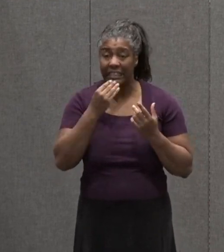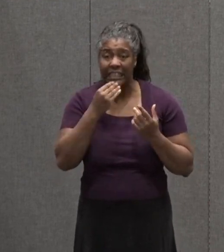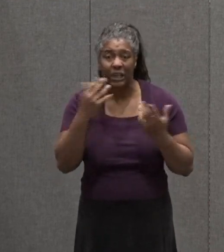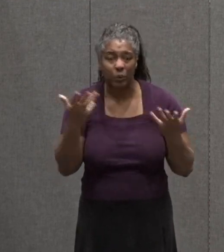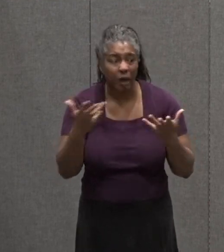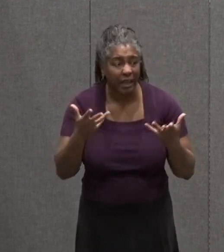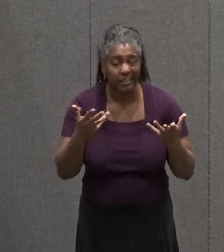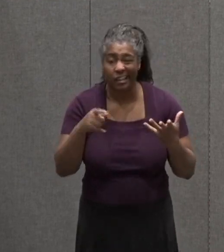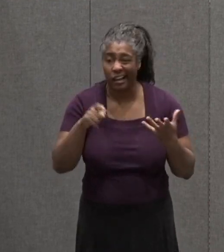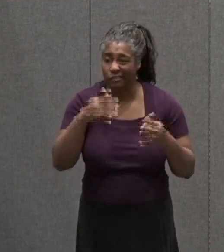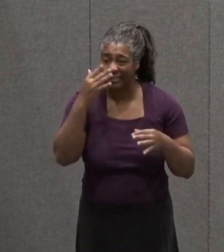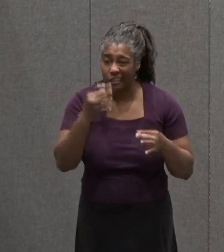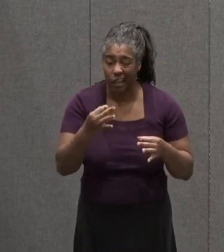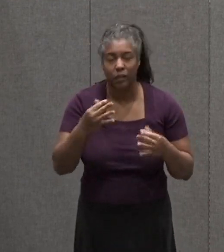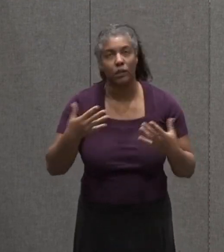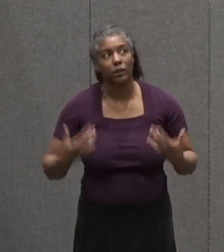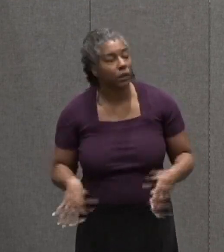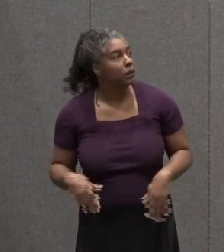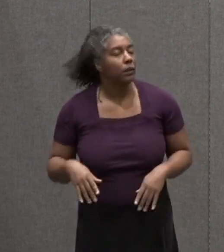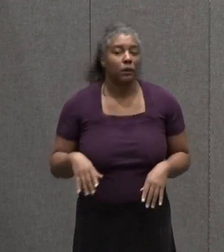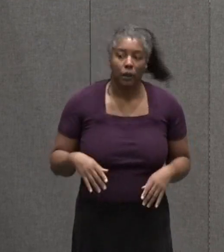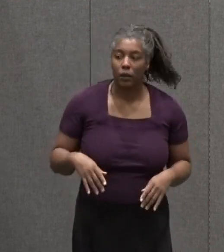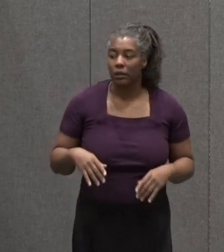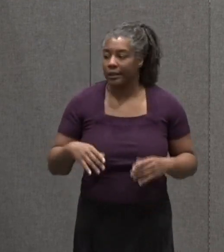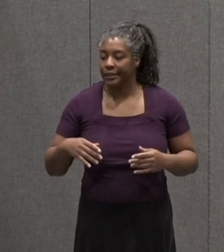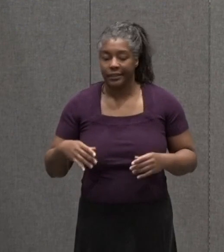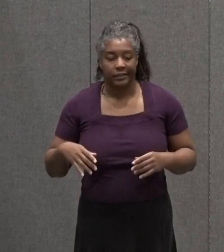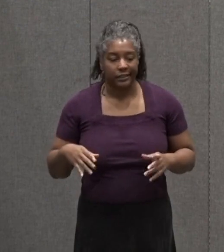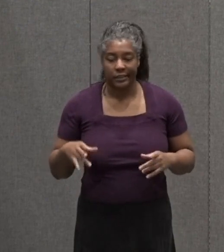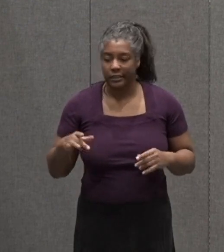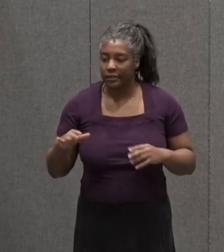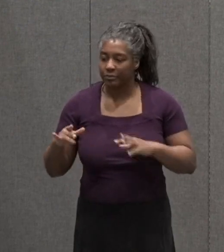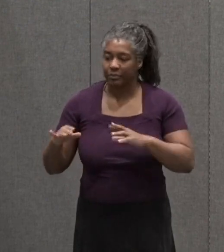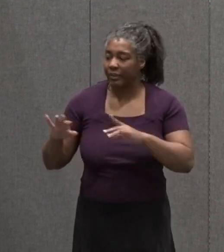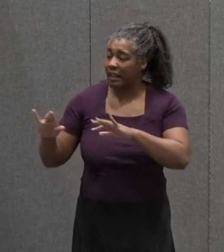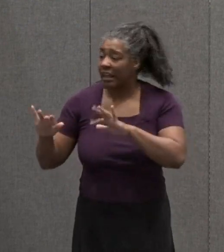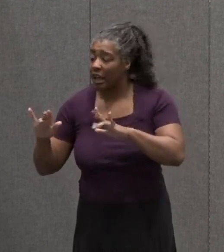I got my breakfast. Oh, where's my math homework? Oh, that's right, it's on the kitchen table.